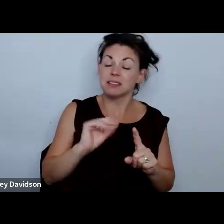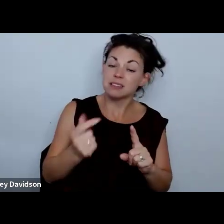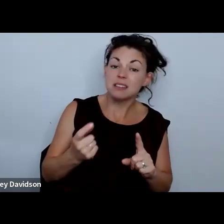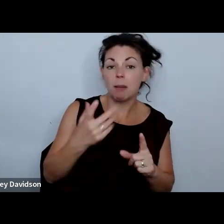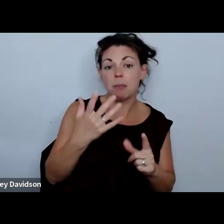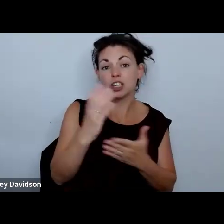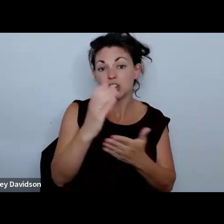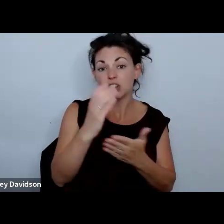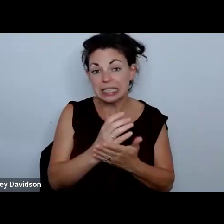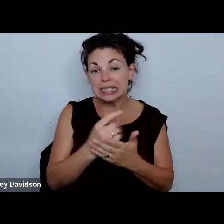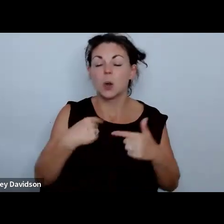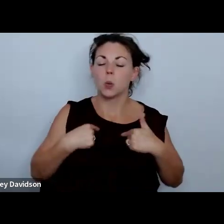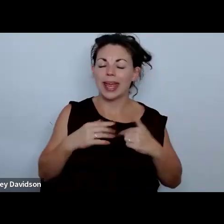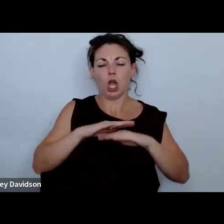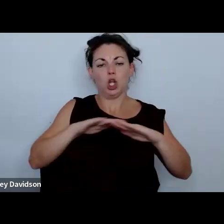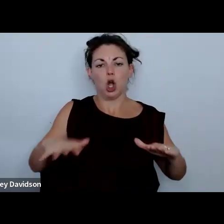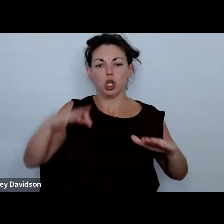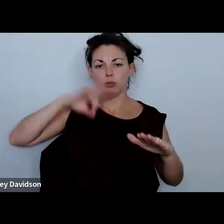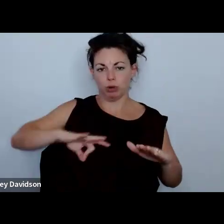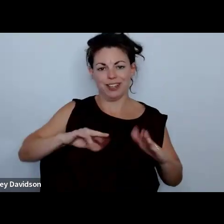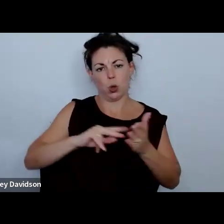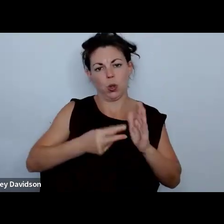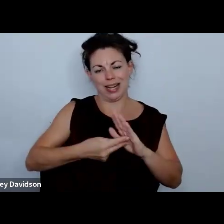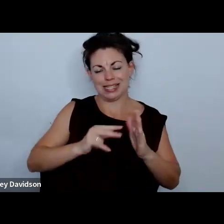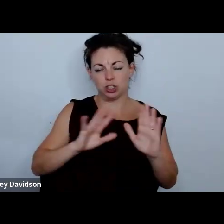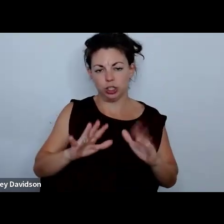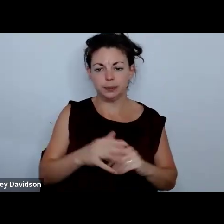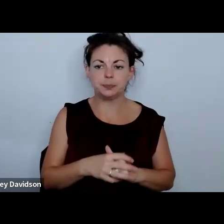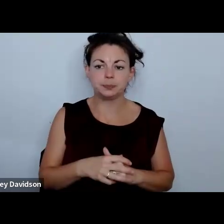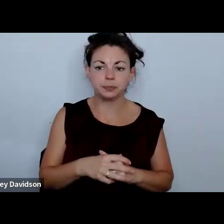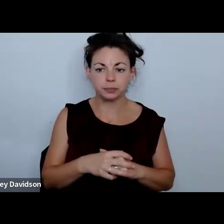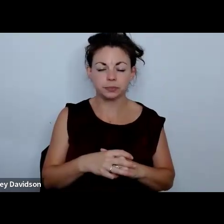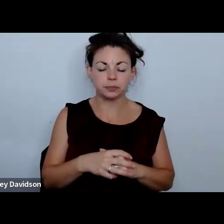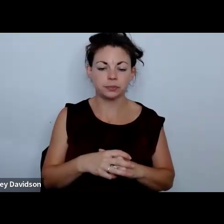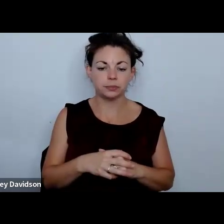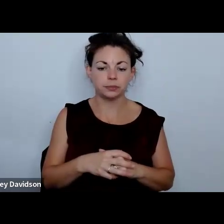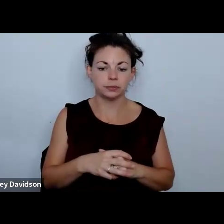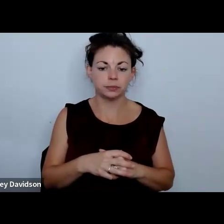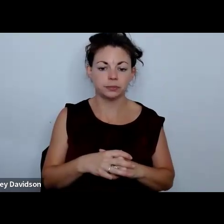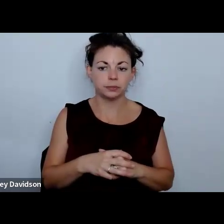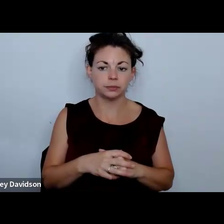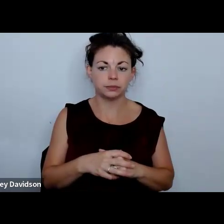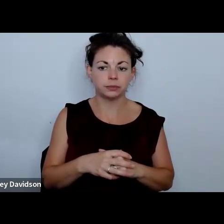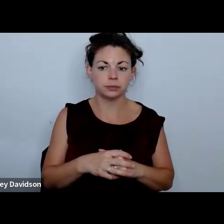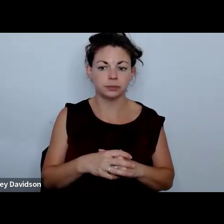highly academic and some that are a bit more kind of politics and influencing-orientated.